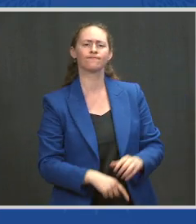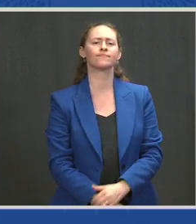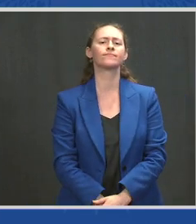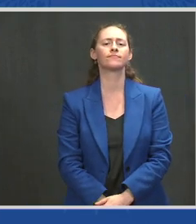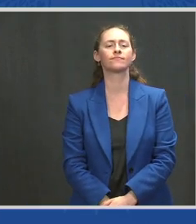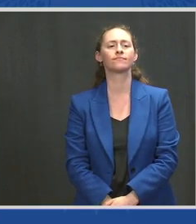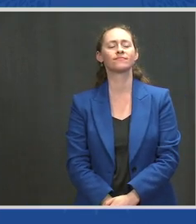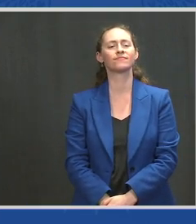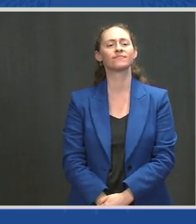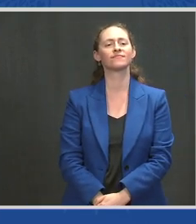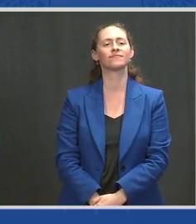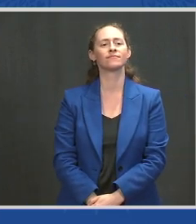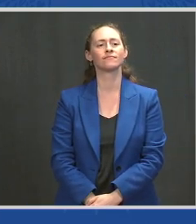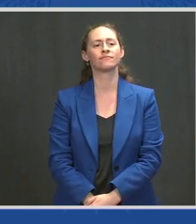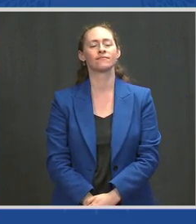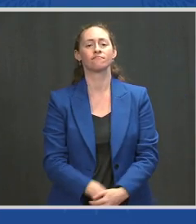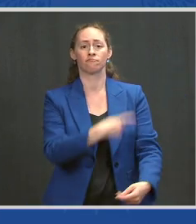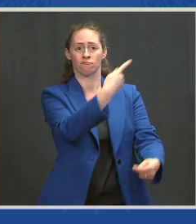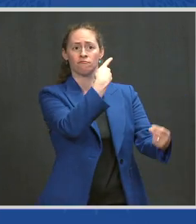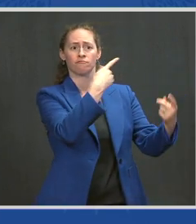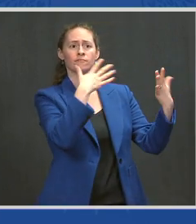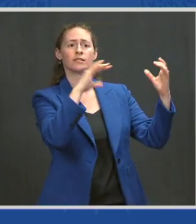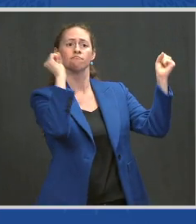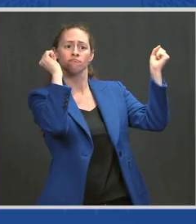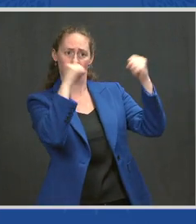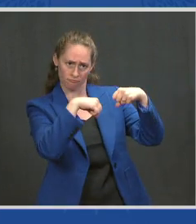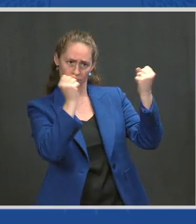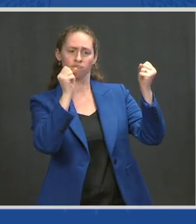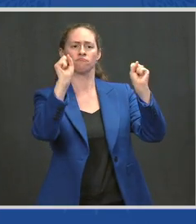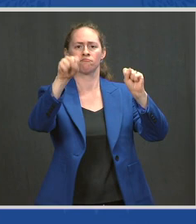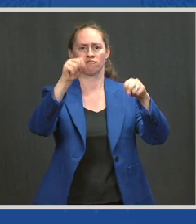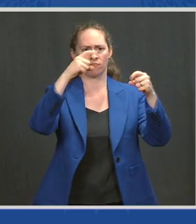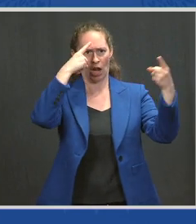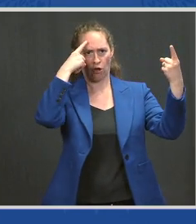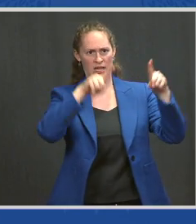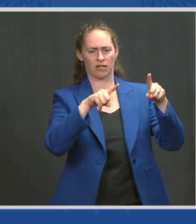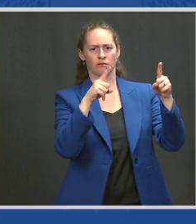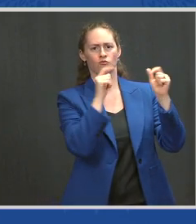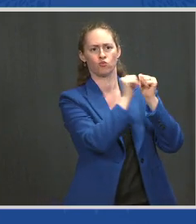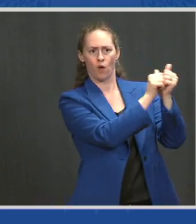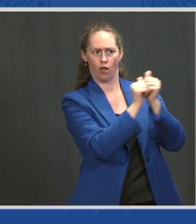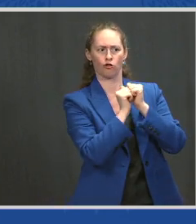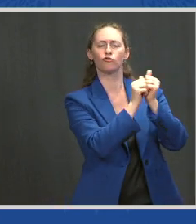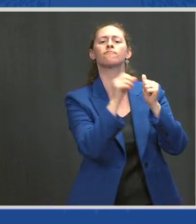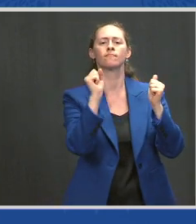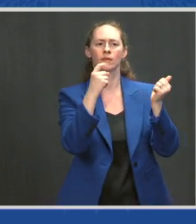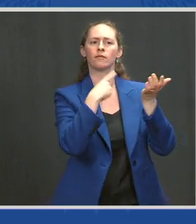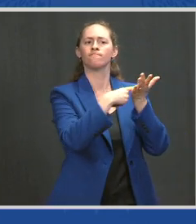to launch a bilateral strategic stability dialogue -- diplomatic speak for saying,